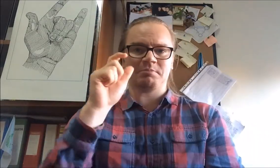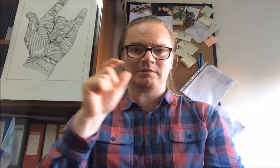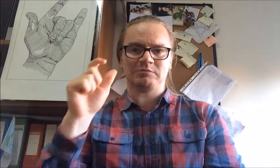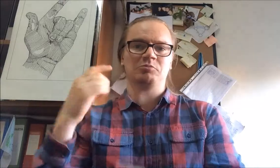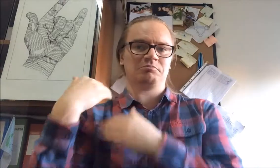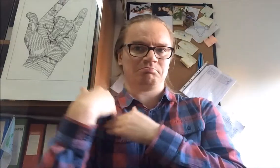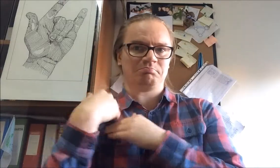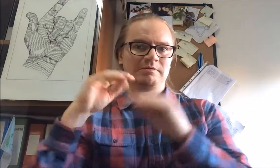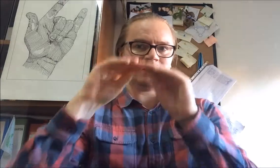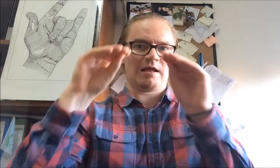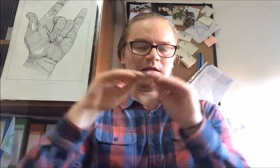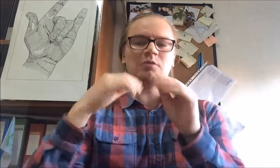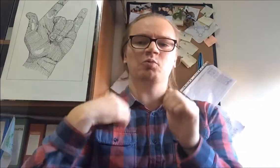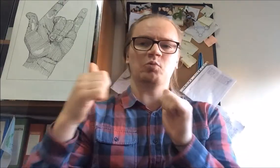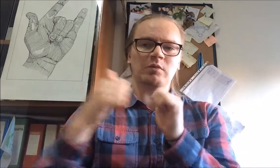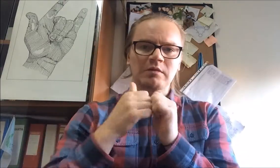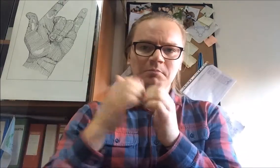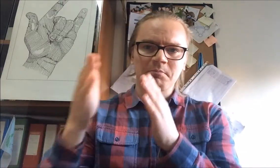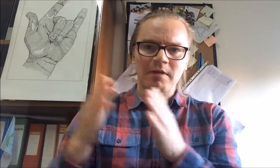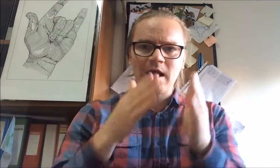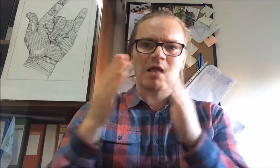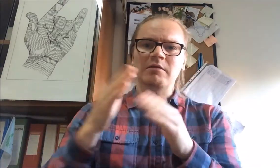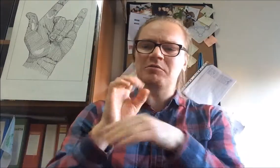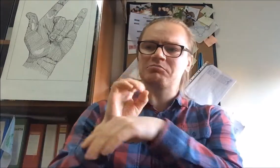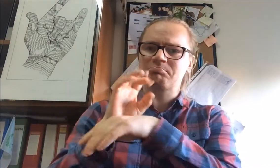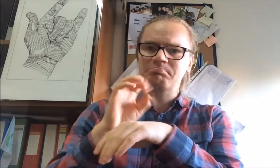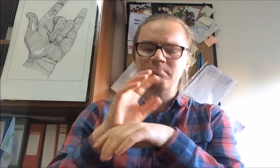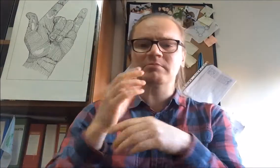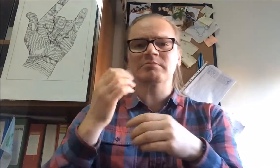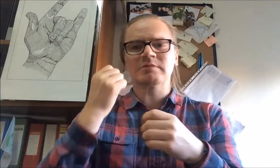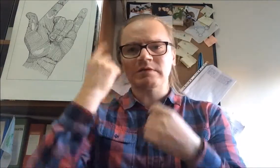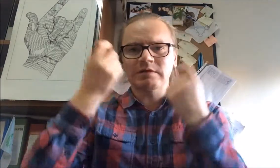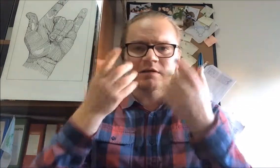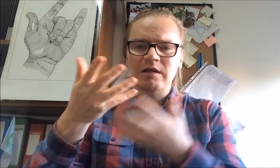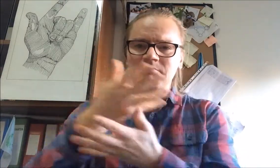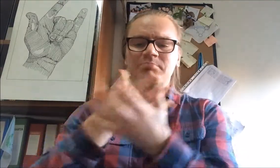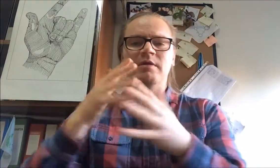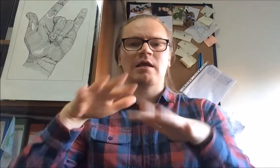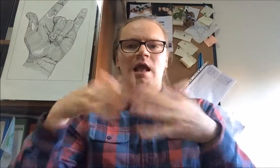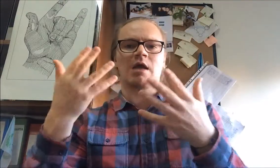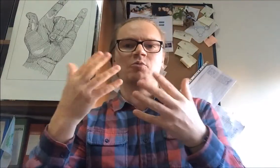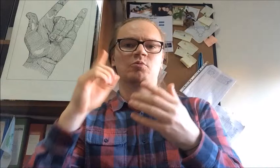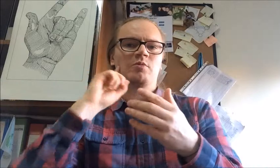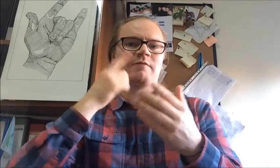I advise and train 2-3 deaf people for Organisational management training.